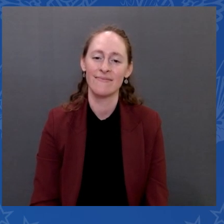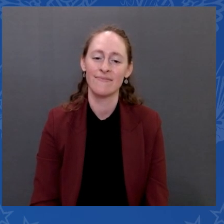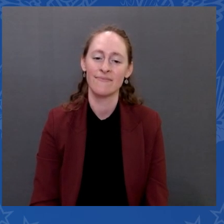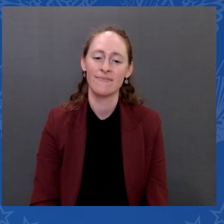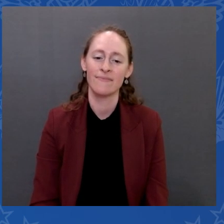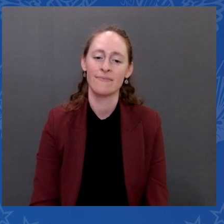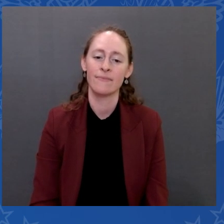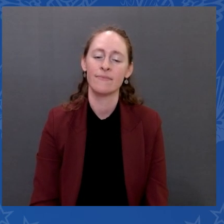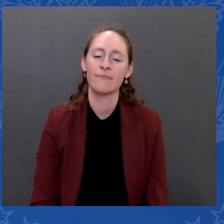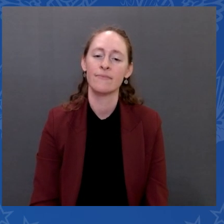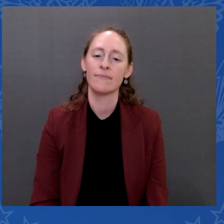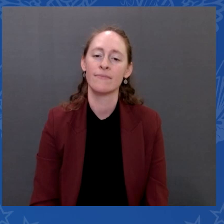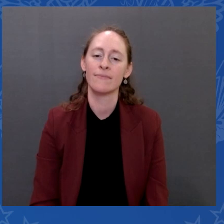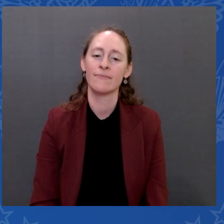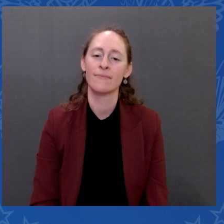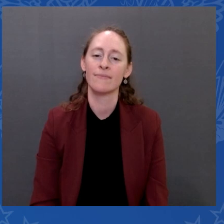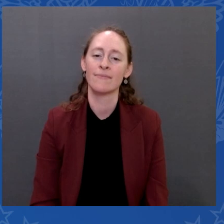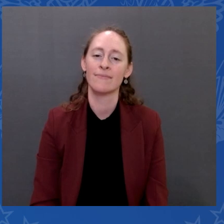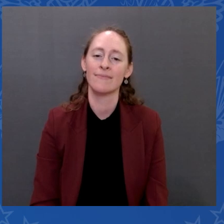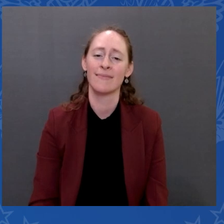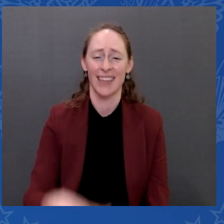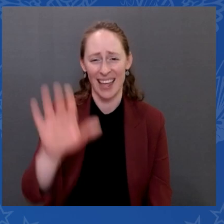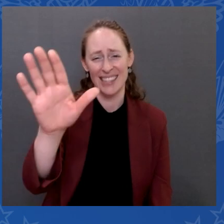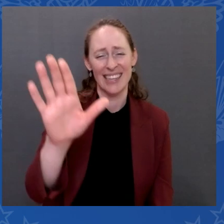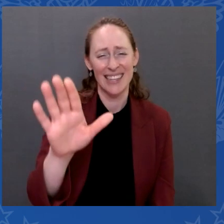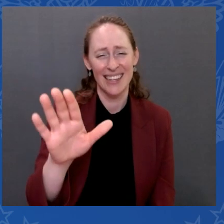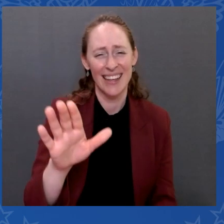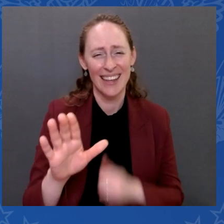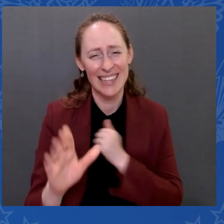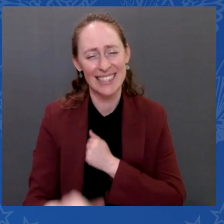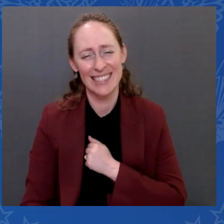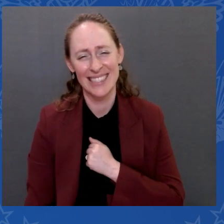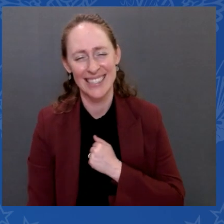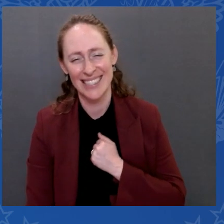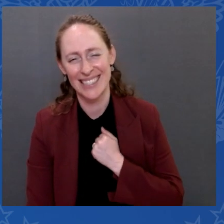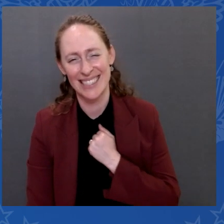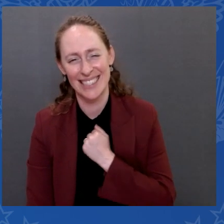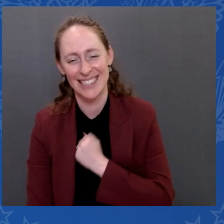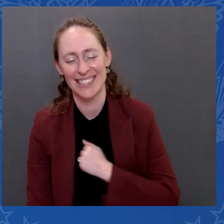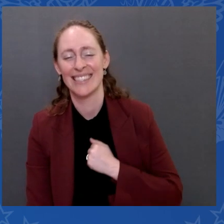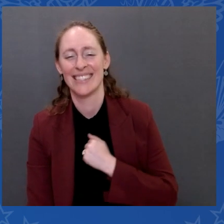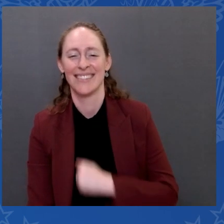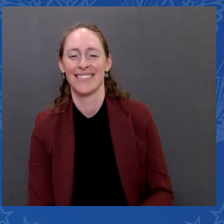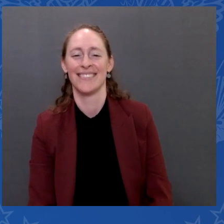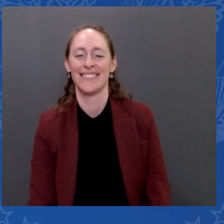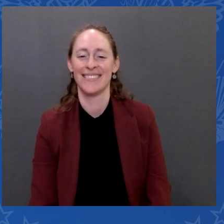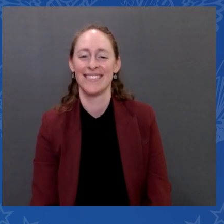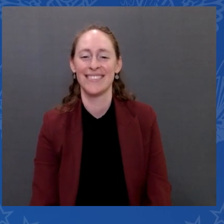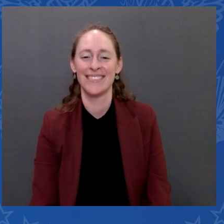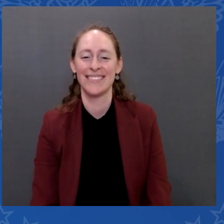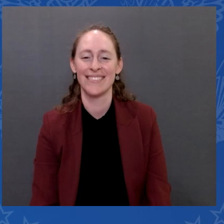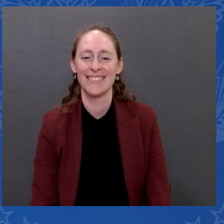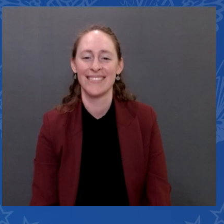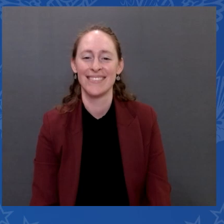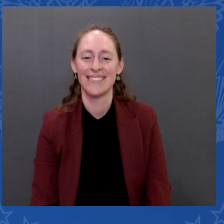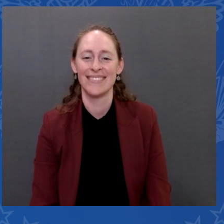Mr. Shelton: Sorry, thanks for inviting me here, Mr. President. We're really grateful to be here,